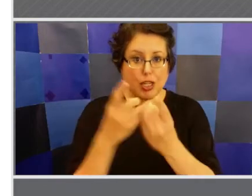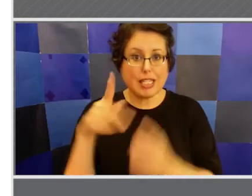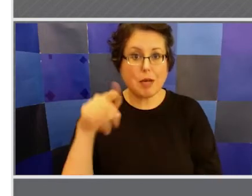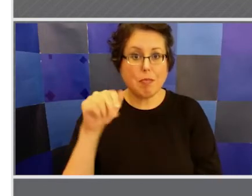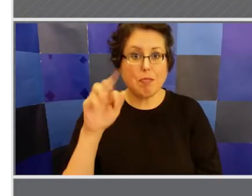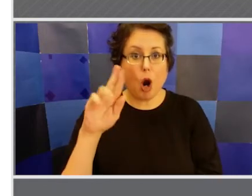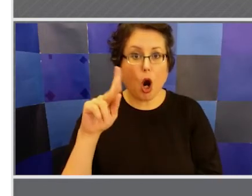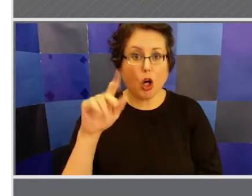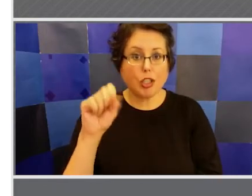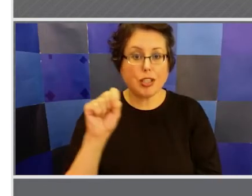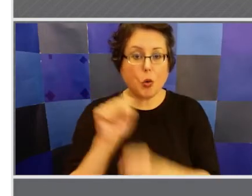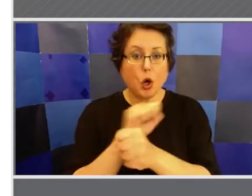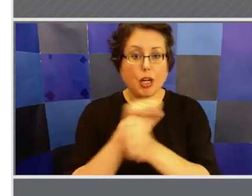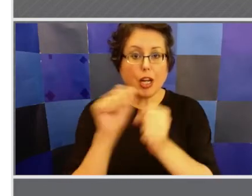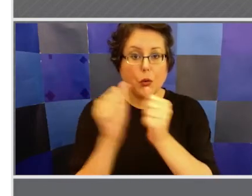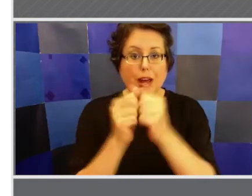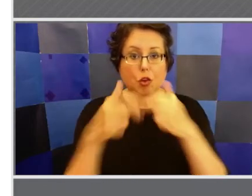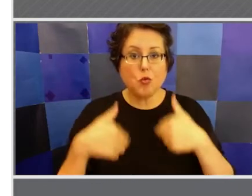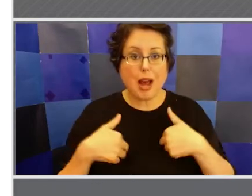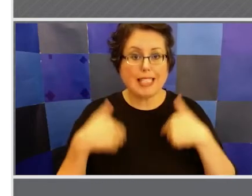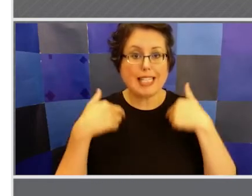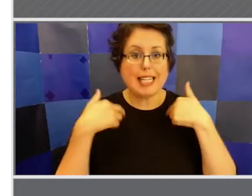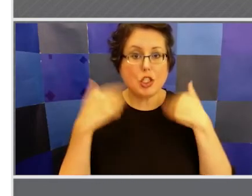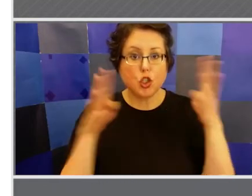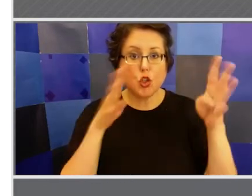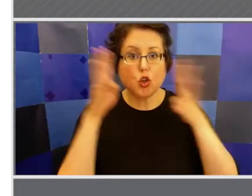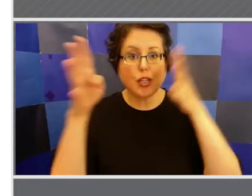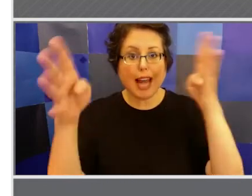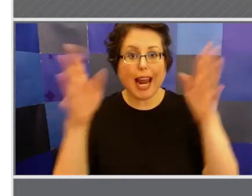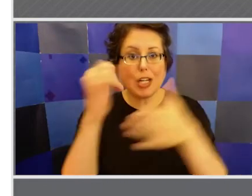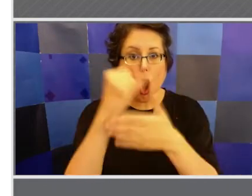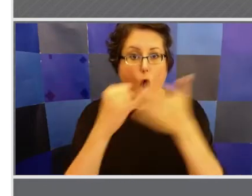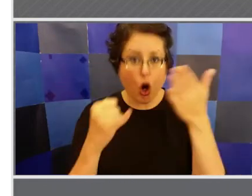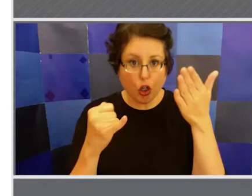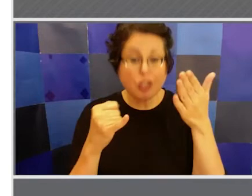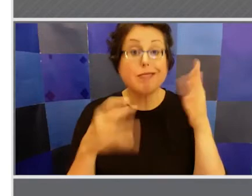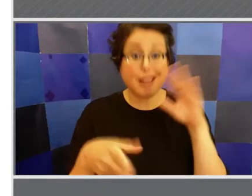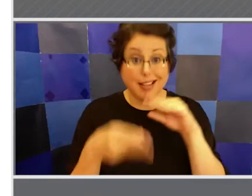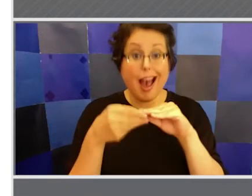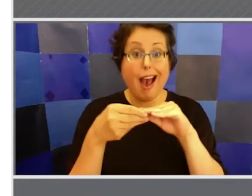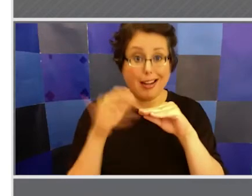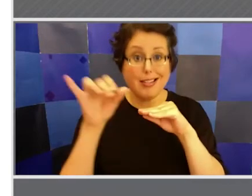Working with residents to create art as additions to their parks.